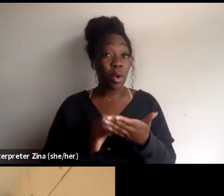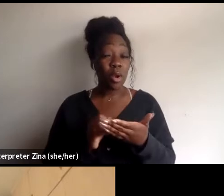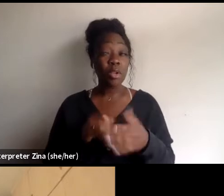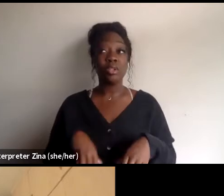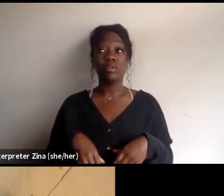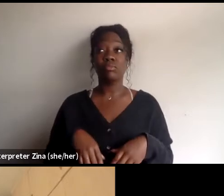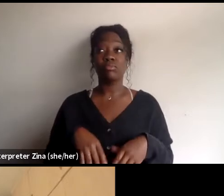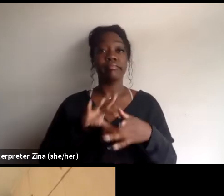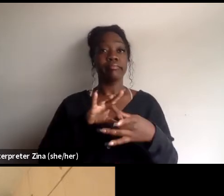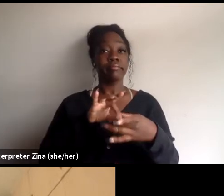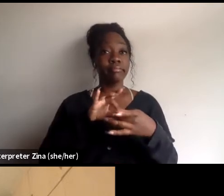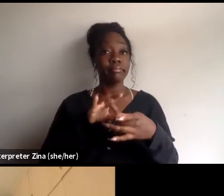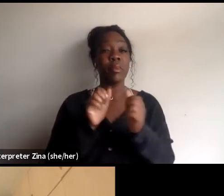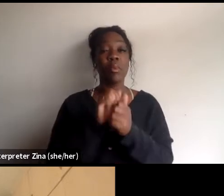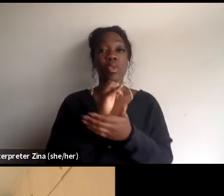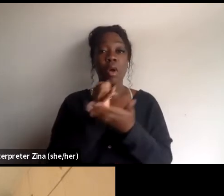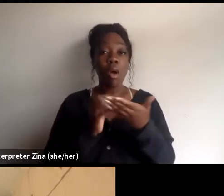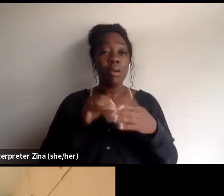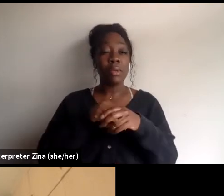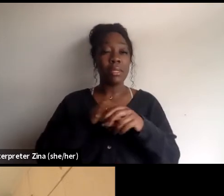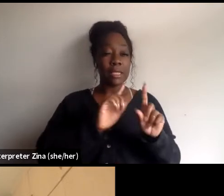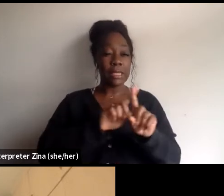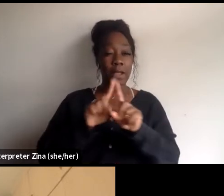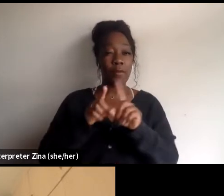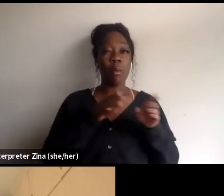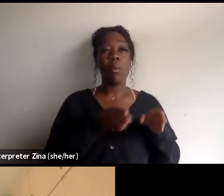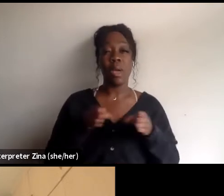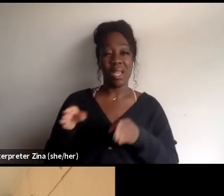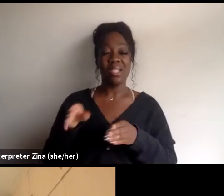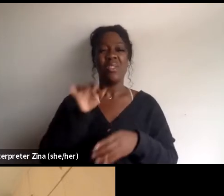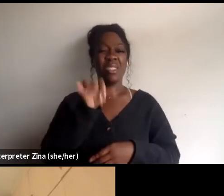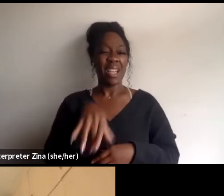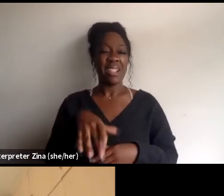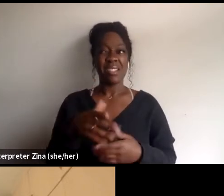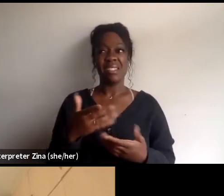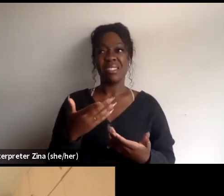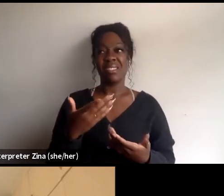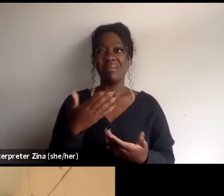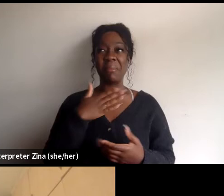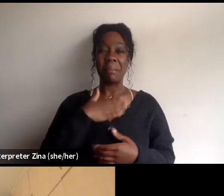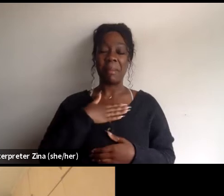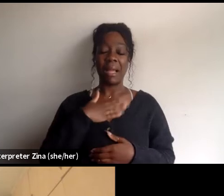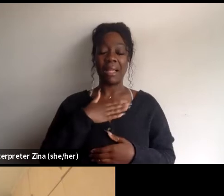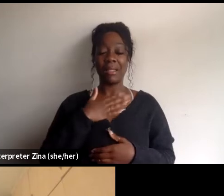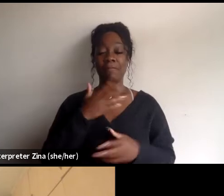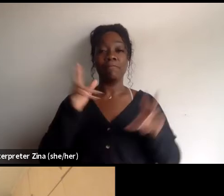in whatever way, shape or form. So this is kind of like a bit of what I described as my heart work.